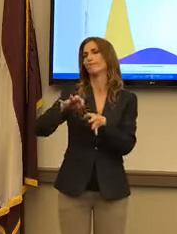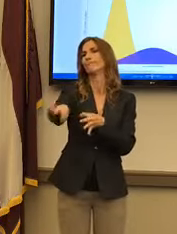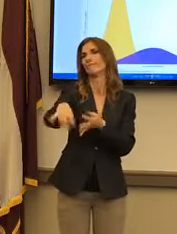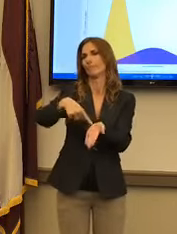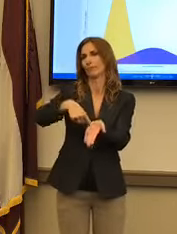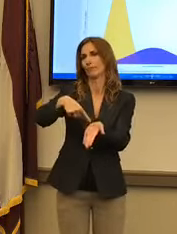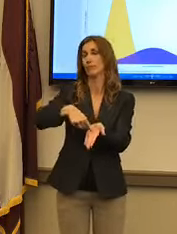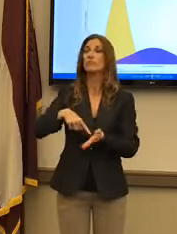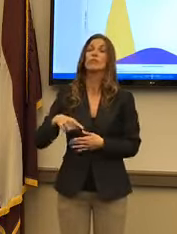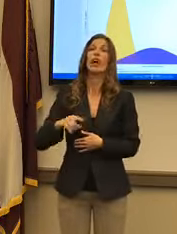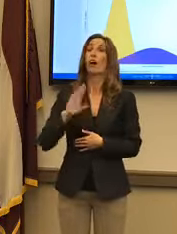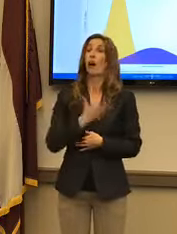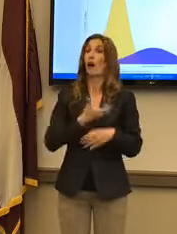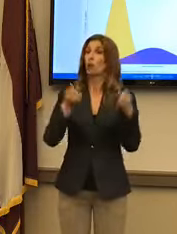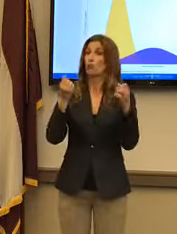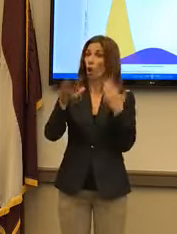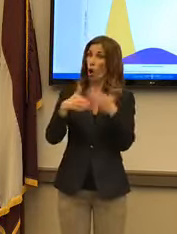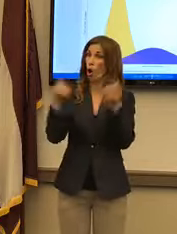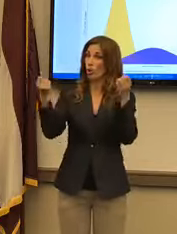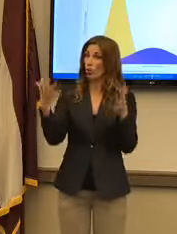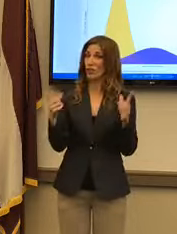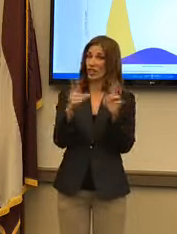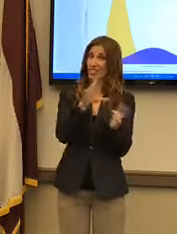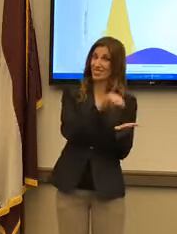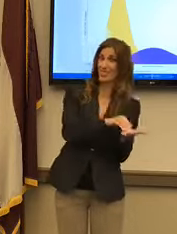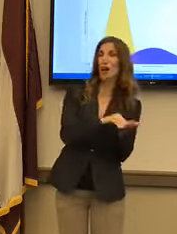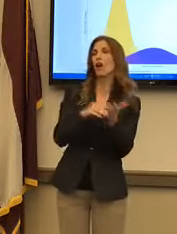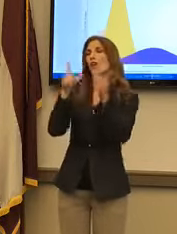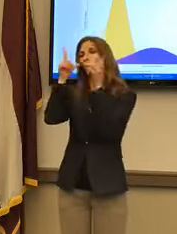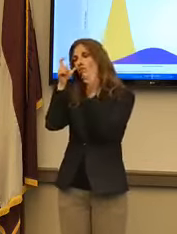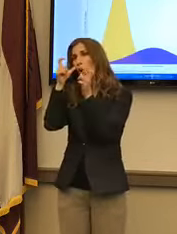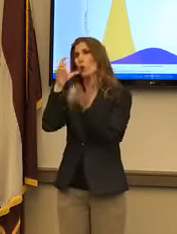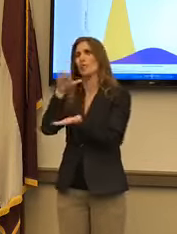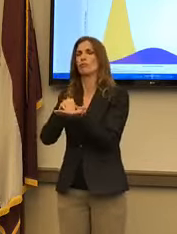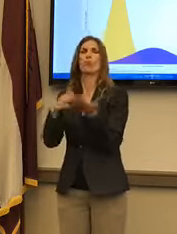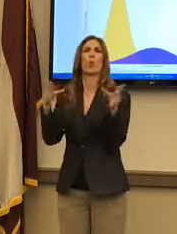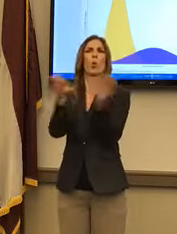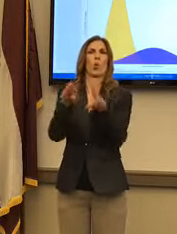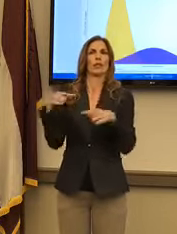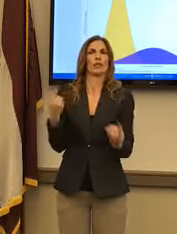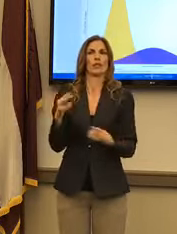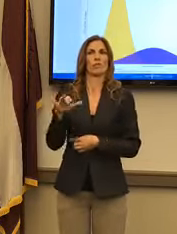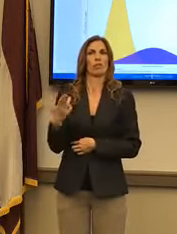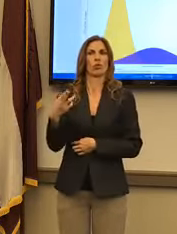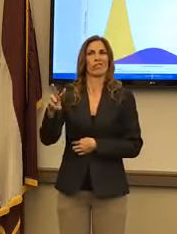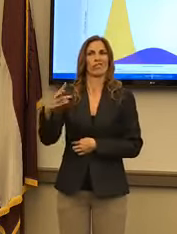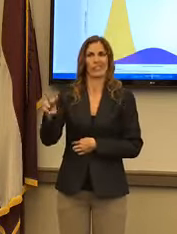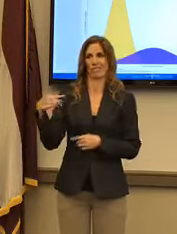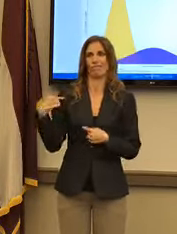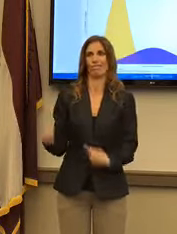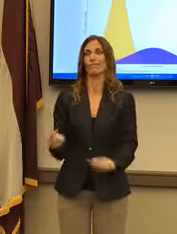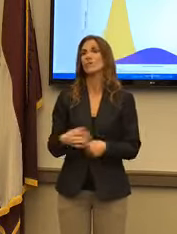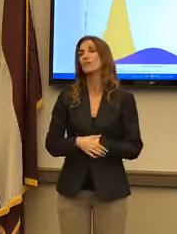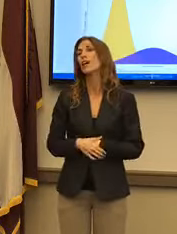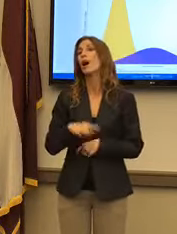driver license centers and photo license centers have been closed since March 16th however driver and vehicle online